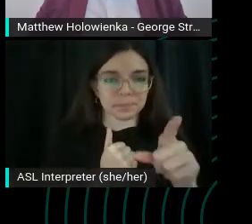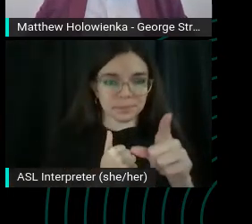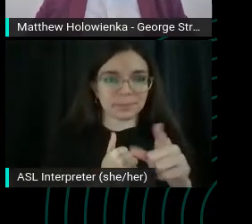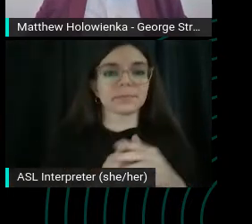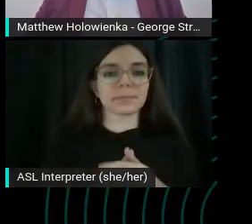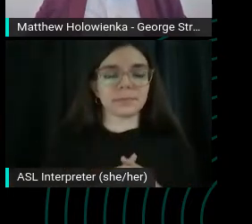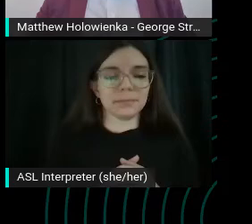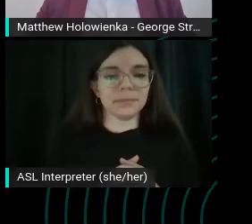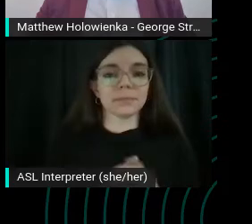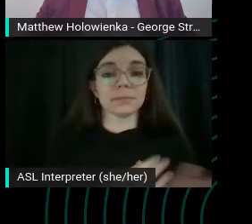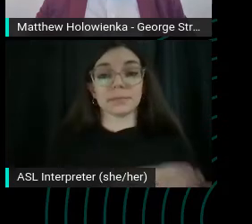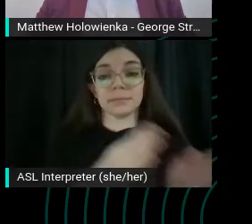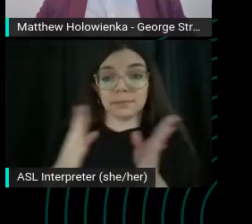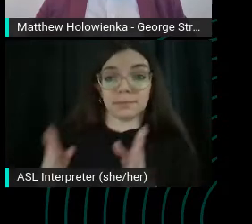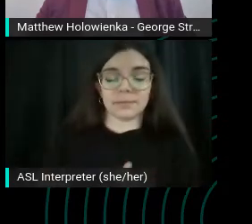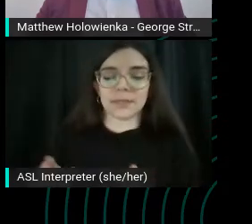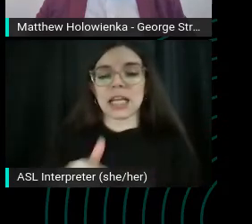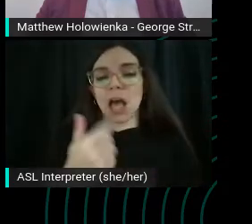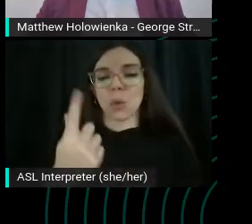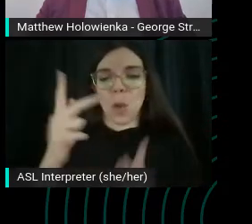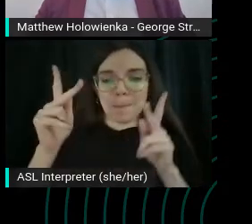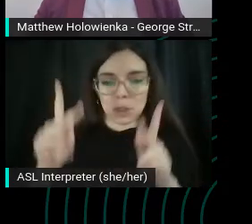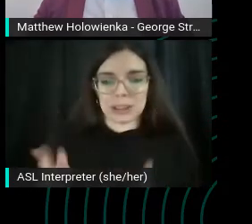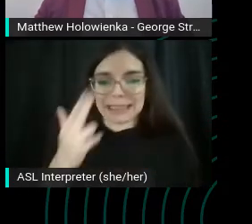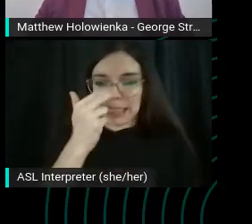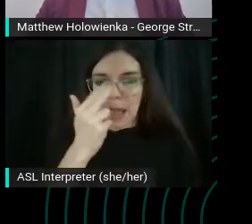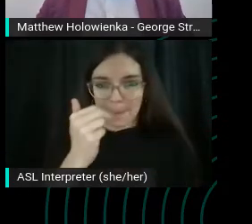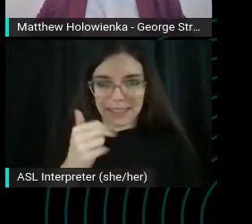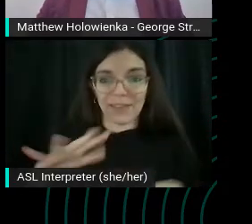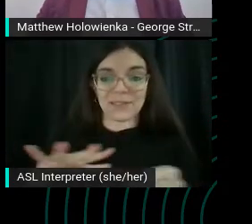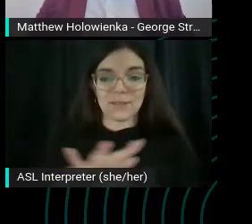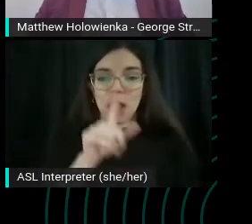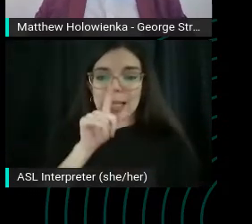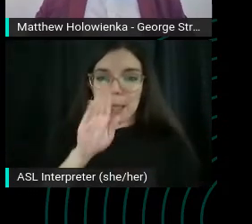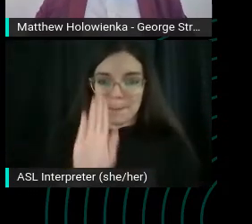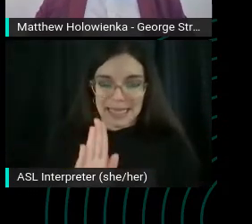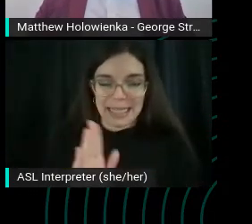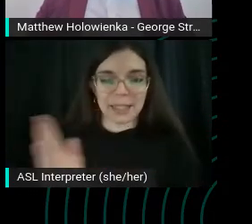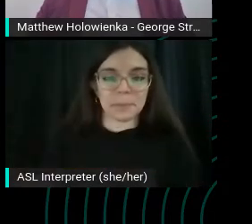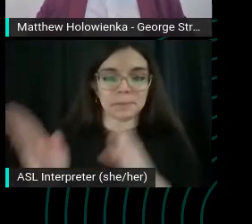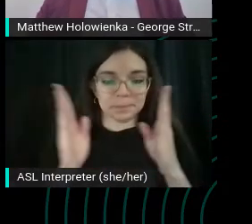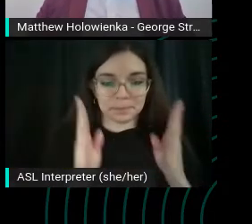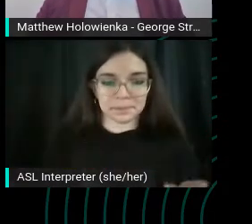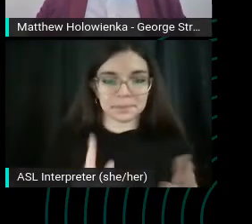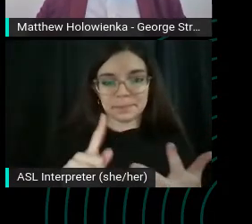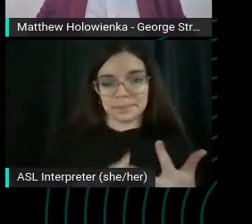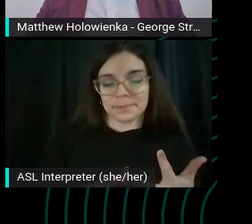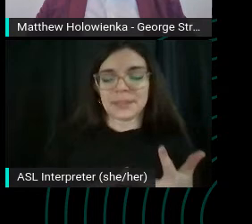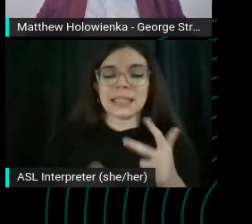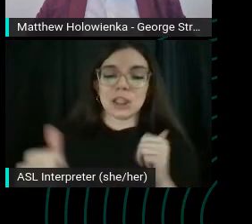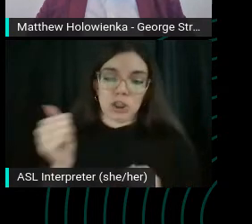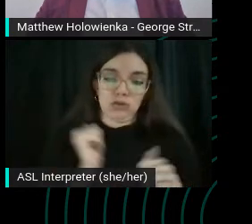The second is another one-person comedy, Fully Committed, in red font on a white dinner plate. And the final one is a drama called tiny beautiful things